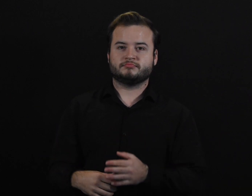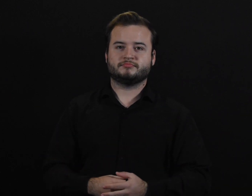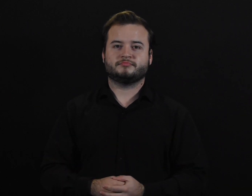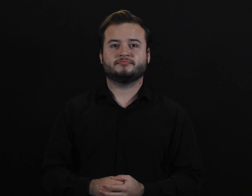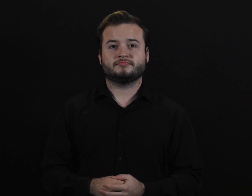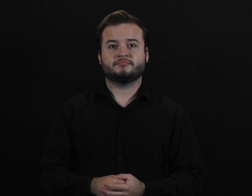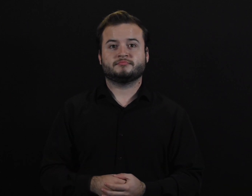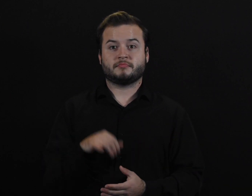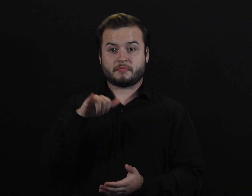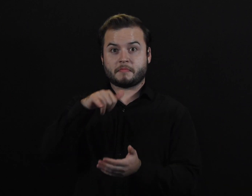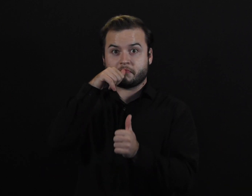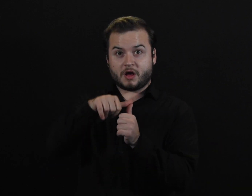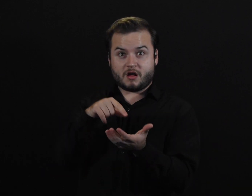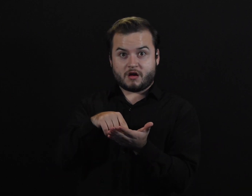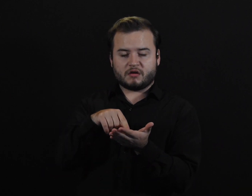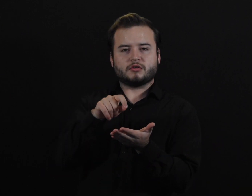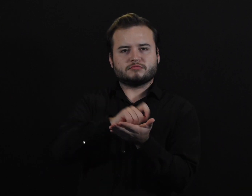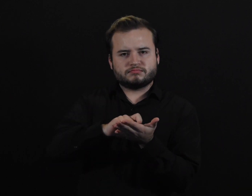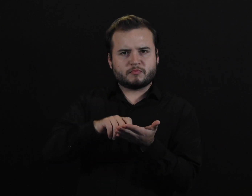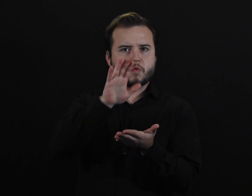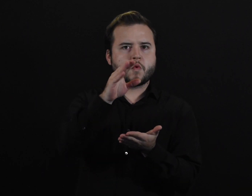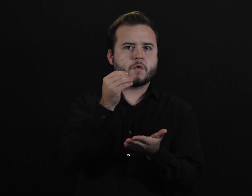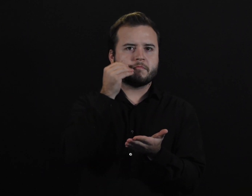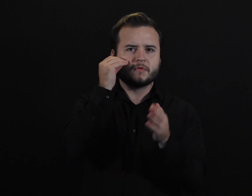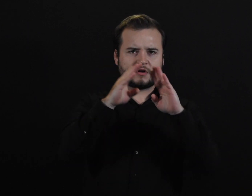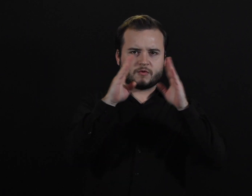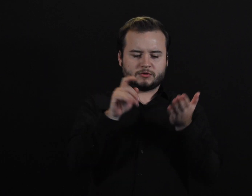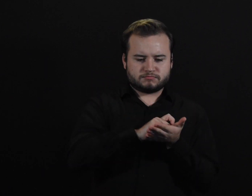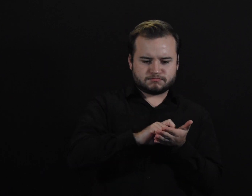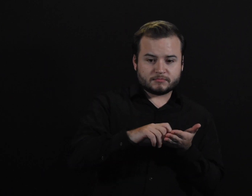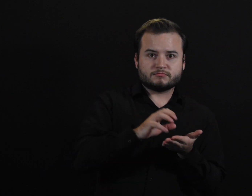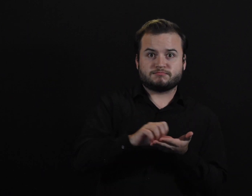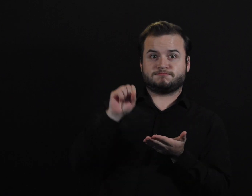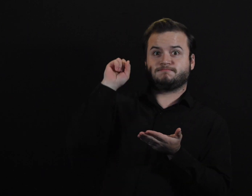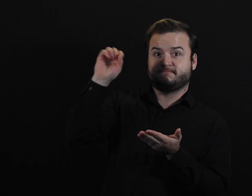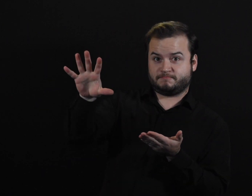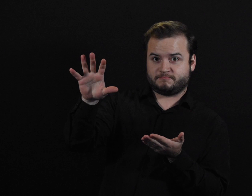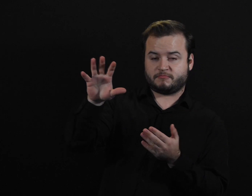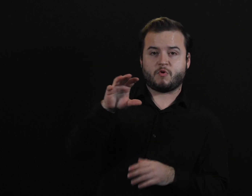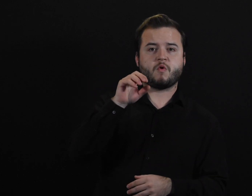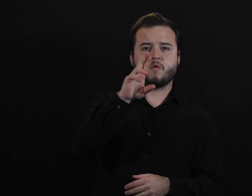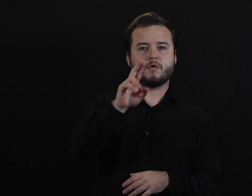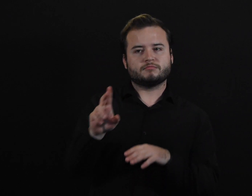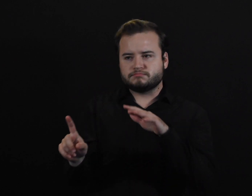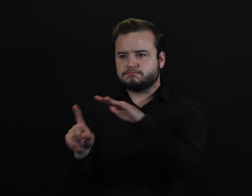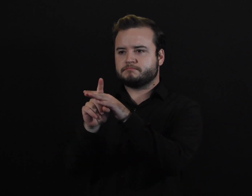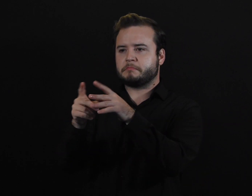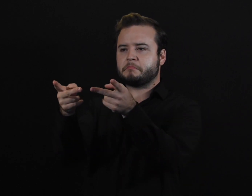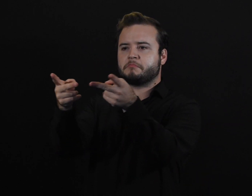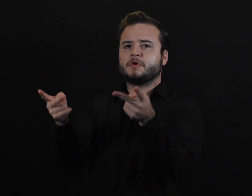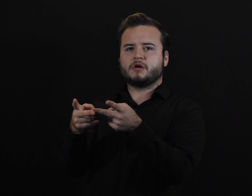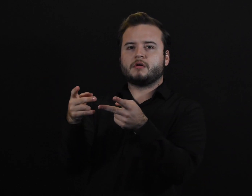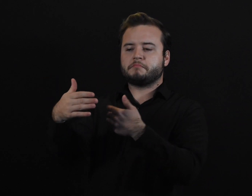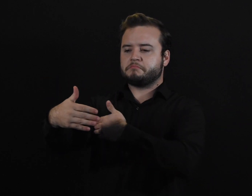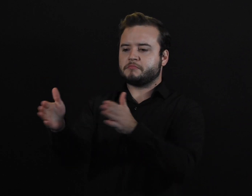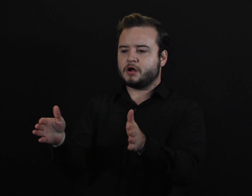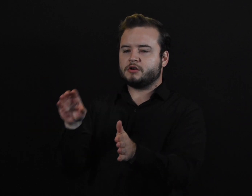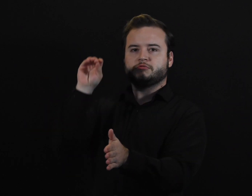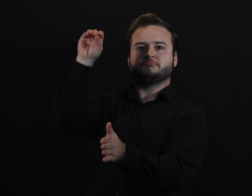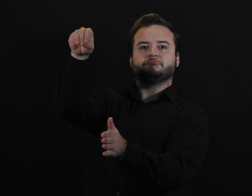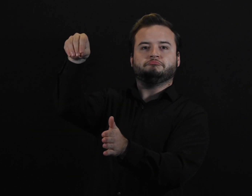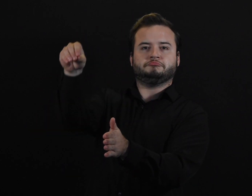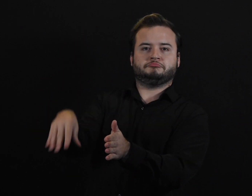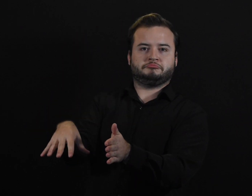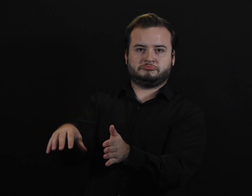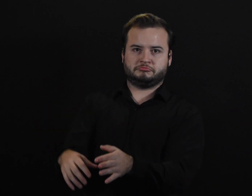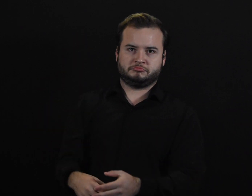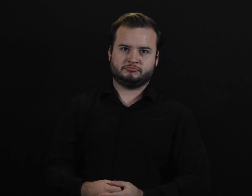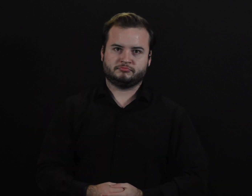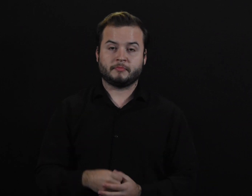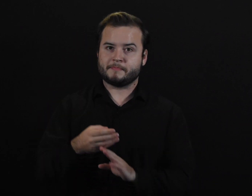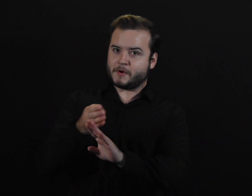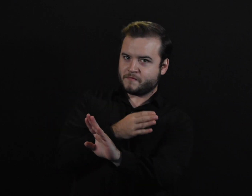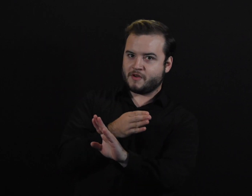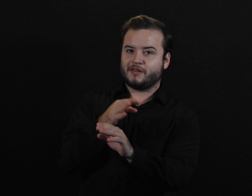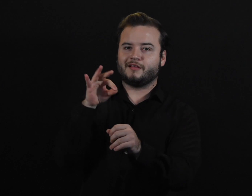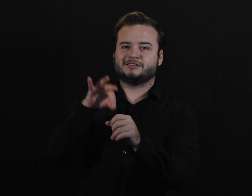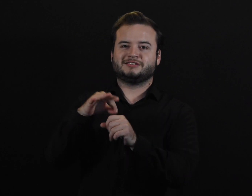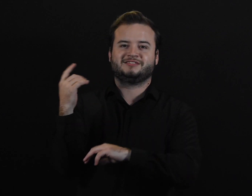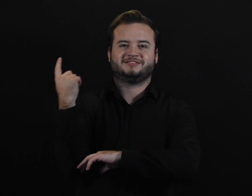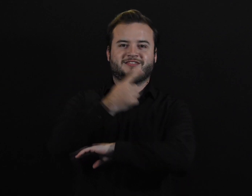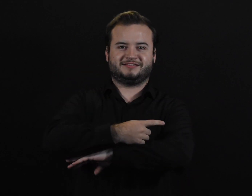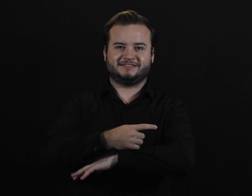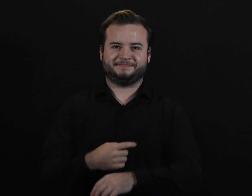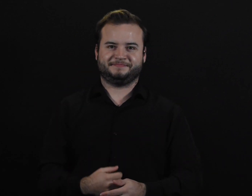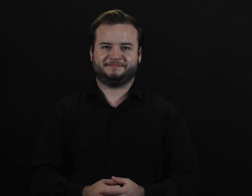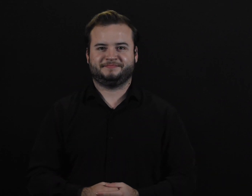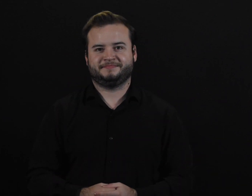and either mail it in, or drop it off in person by Election Day.